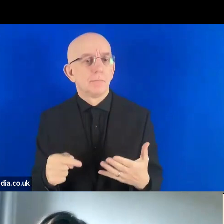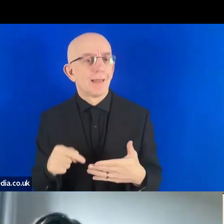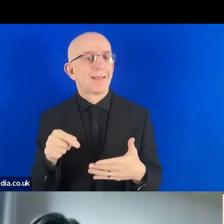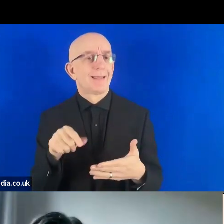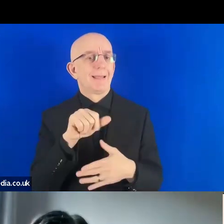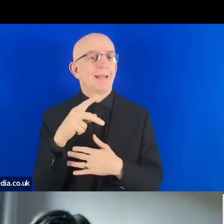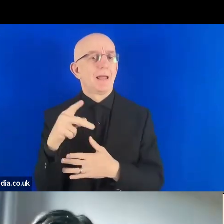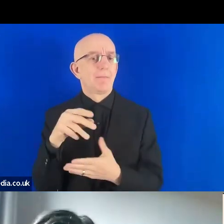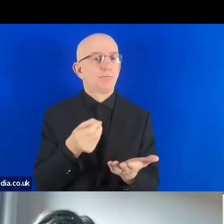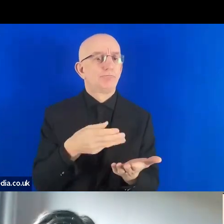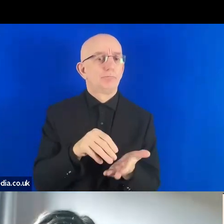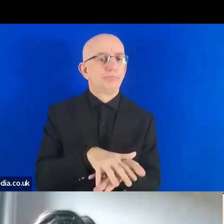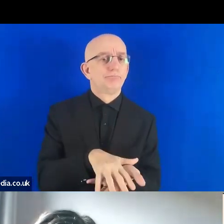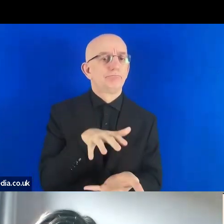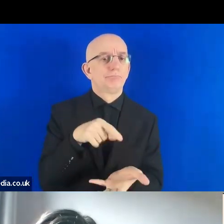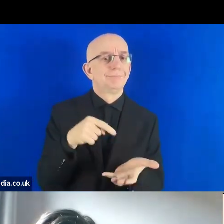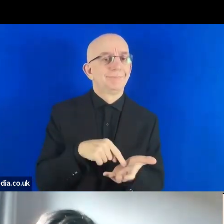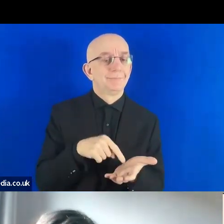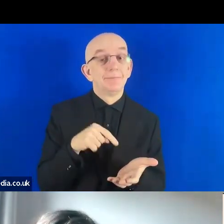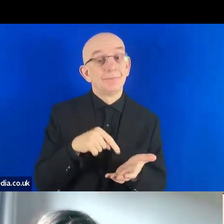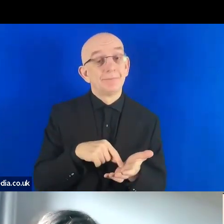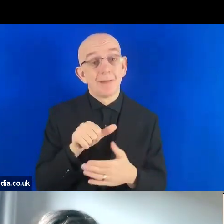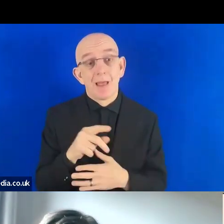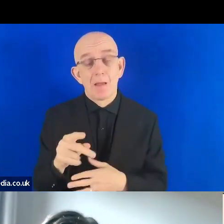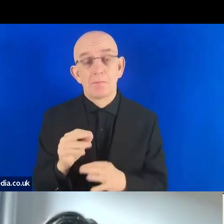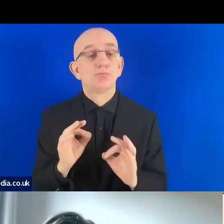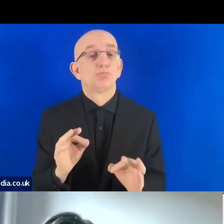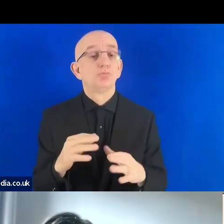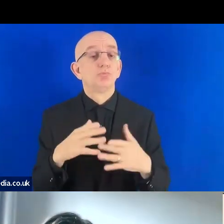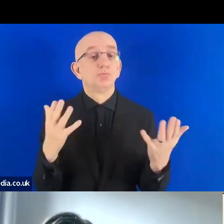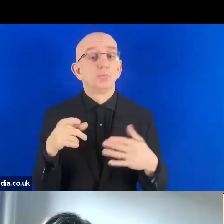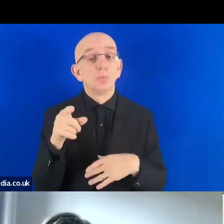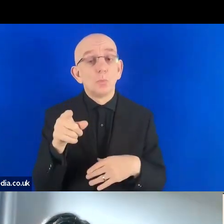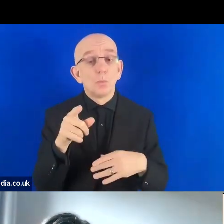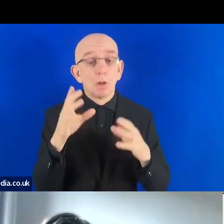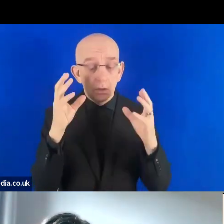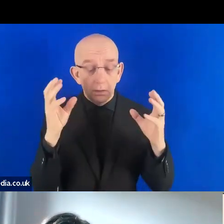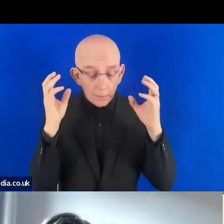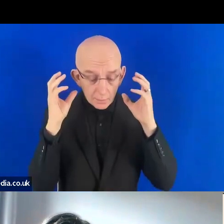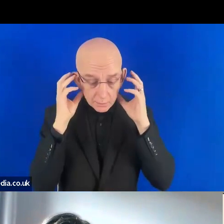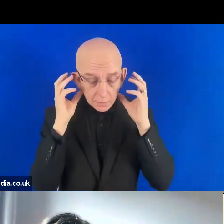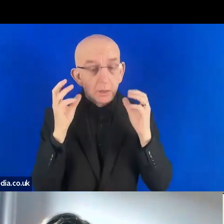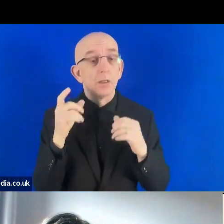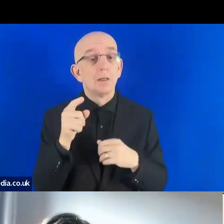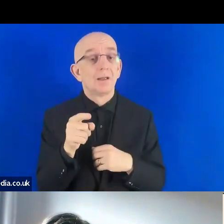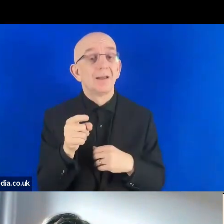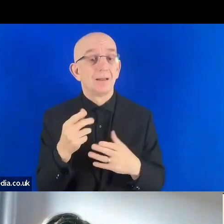So headphones again, just a reminder, don't leave them in your hotel room. Bring them with you to the forum.